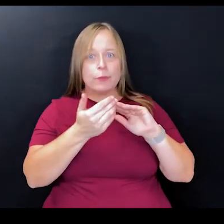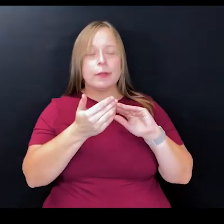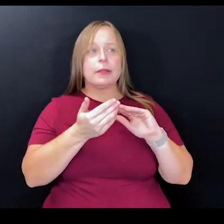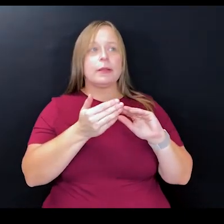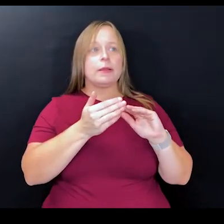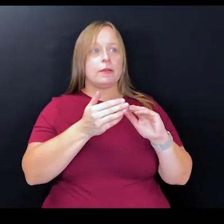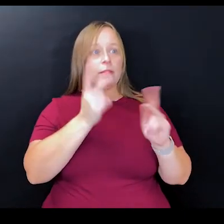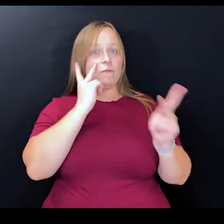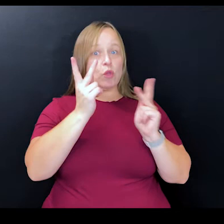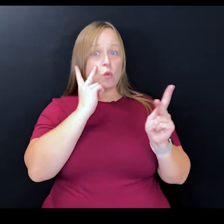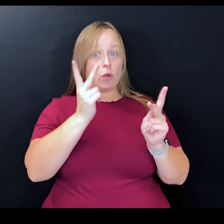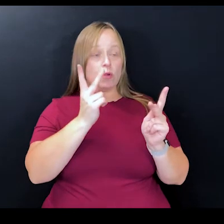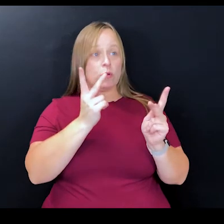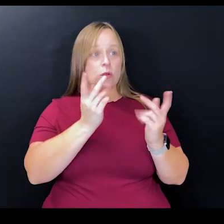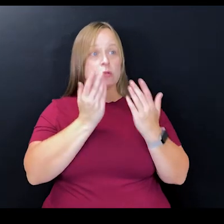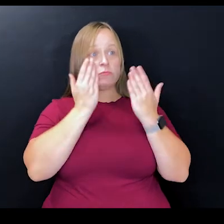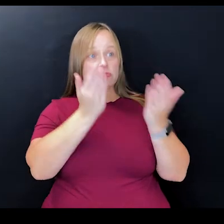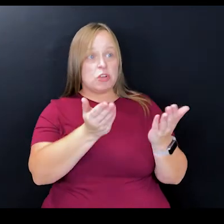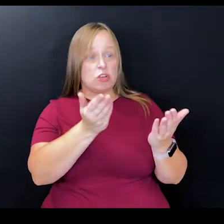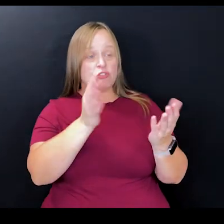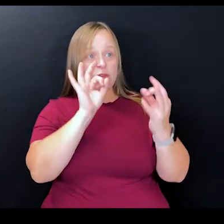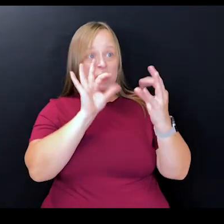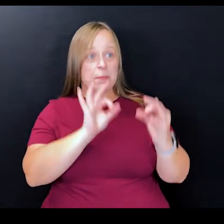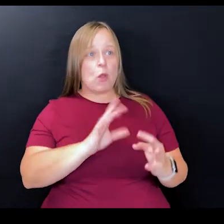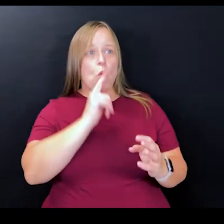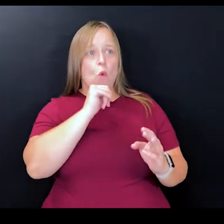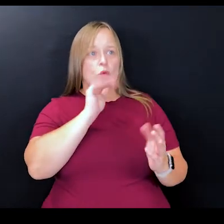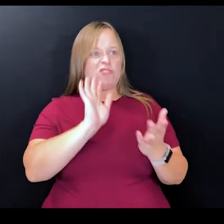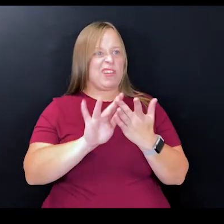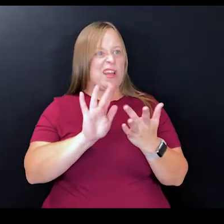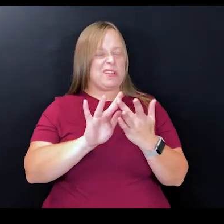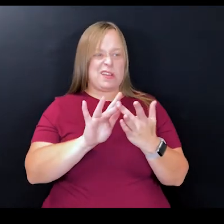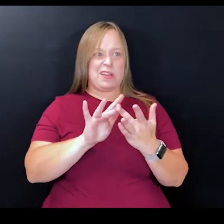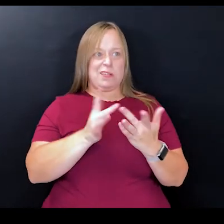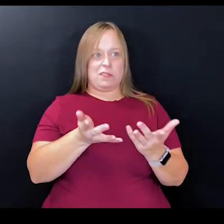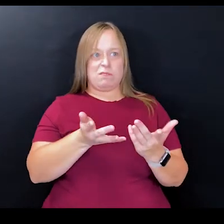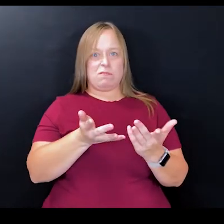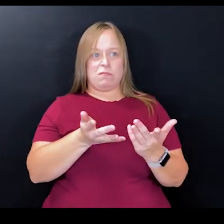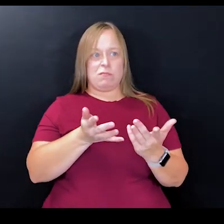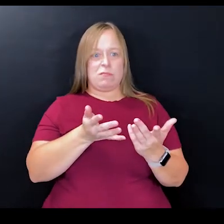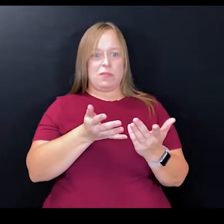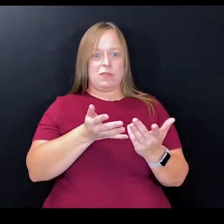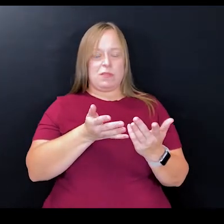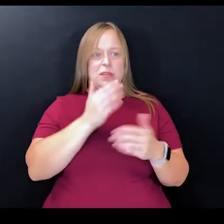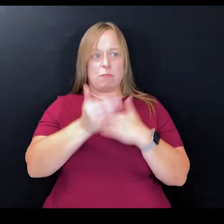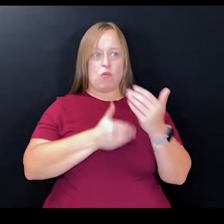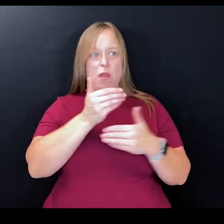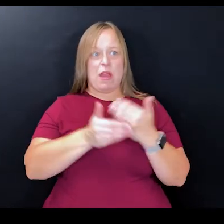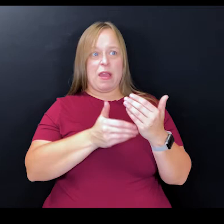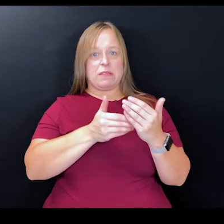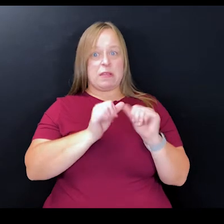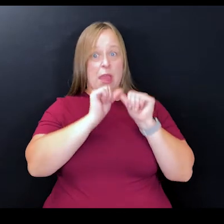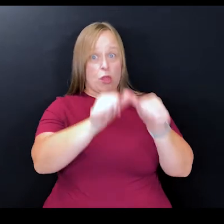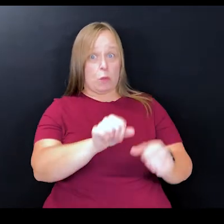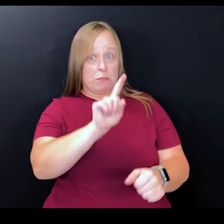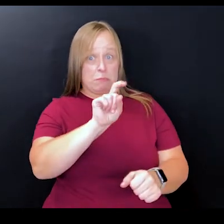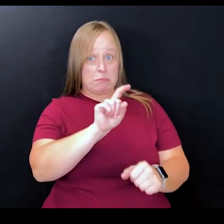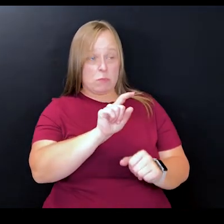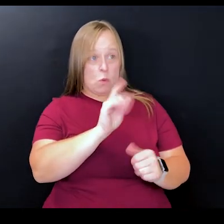If a viewer has a suggestion or feedback, who should they contact, and is this process something that will be ongoing?